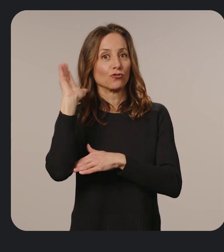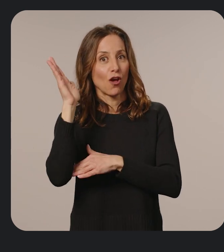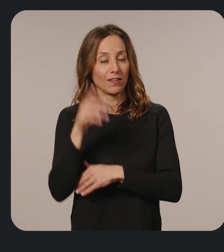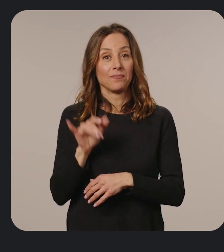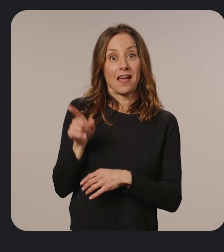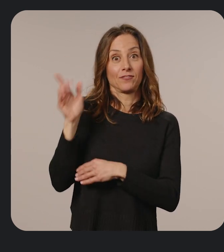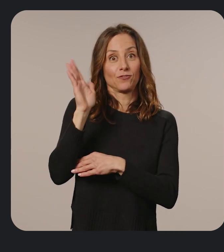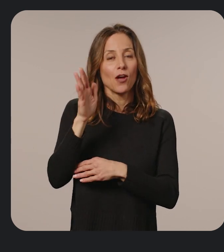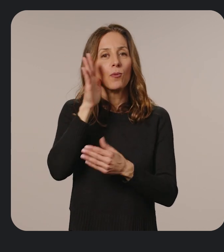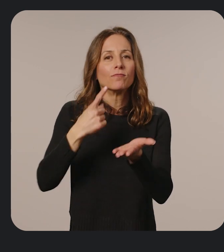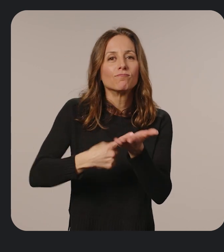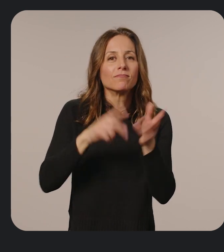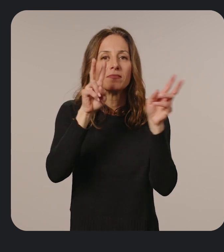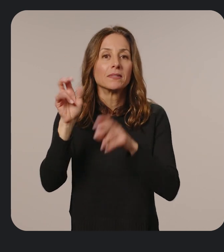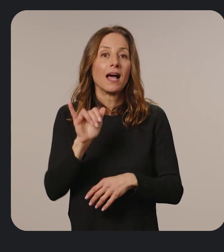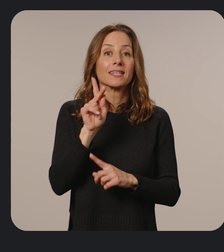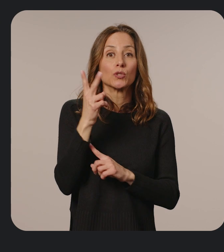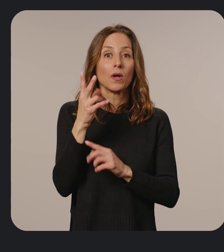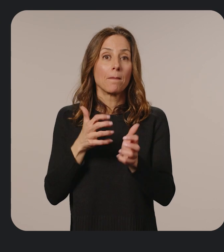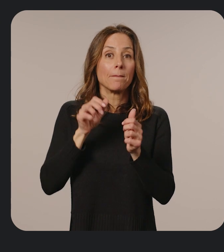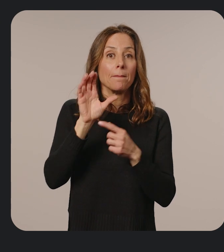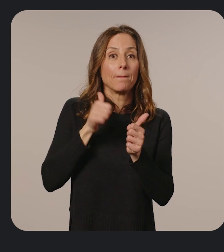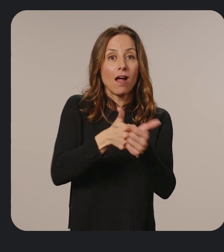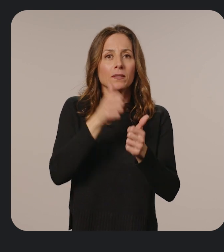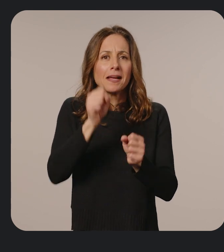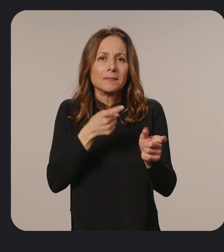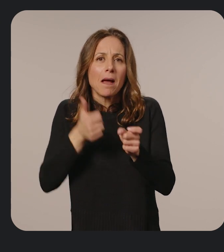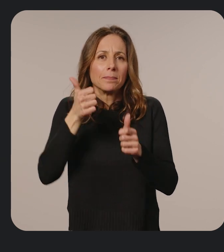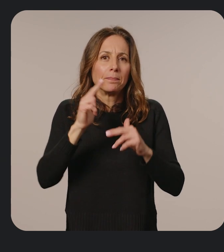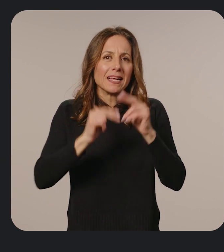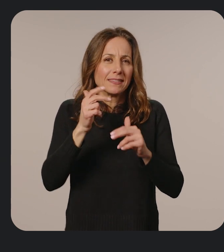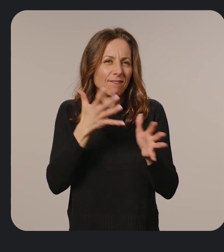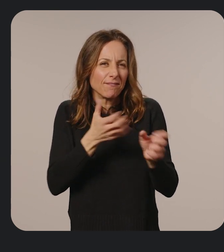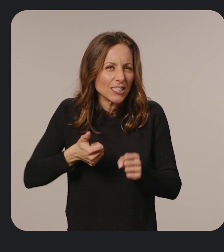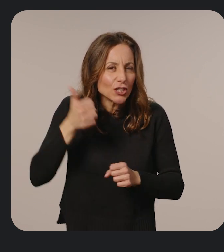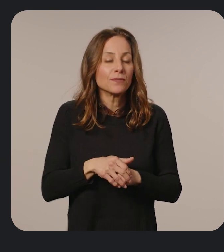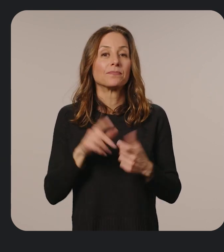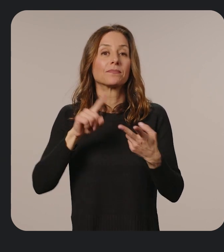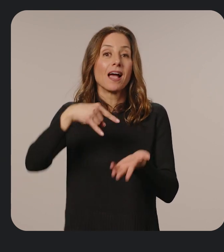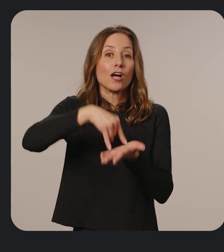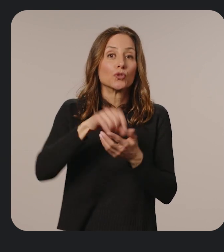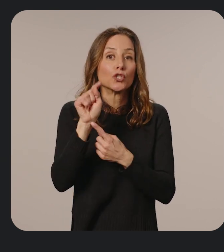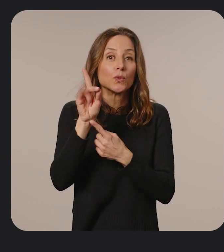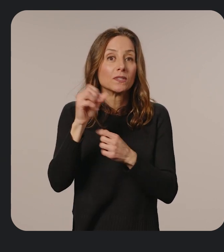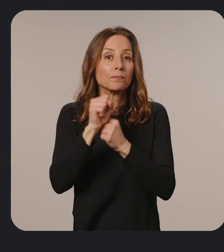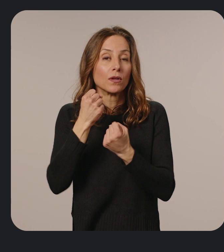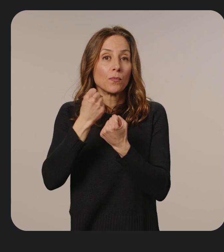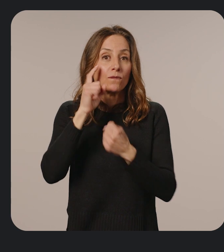The talk covers topics like the new K2 compiler, which can speed up builds twice as fast, Android Studio support for Kotlin scripts so that you can use Kotlin in your